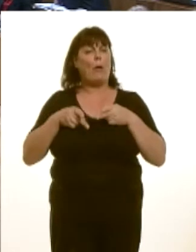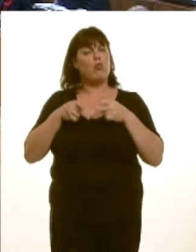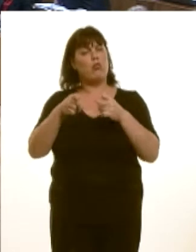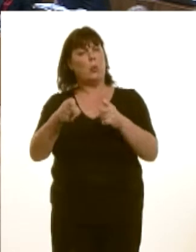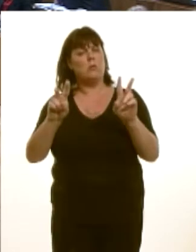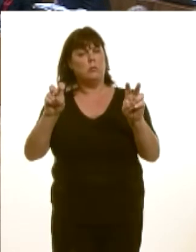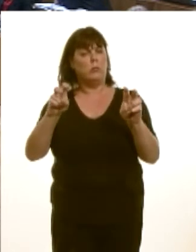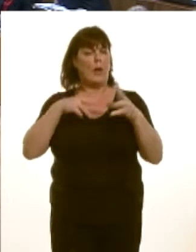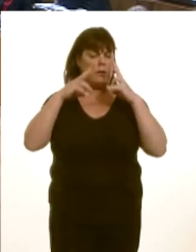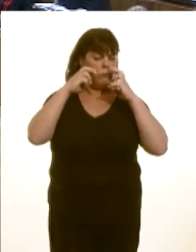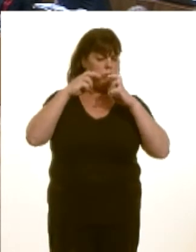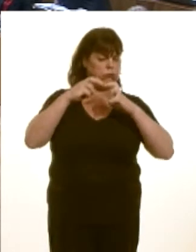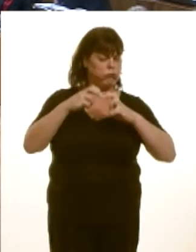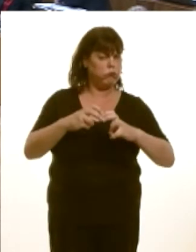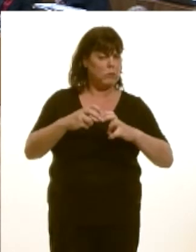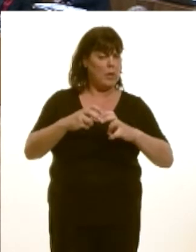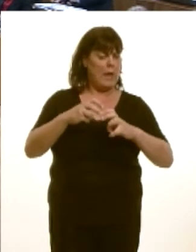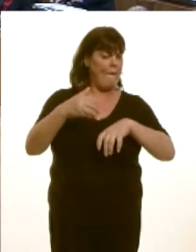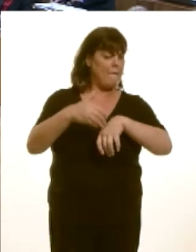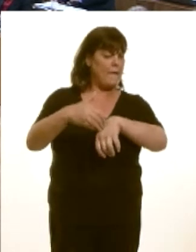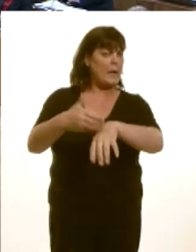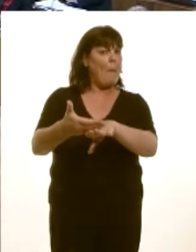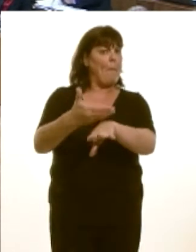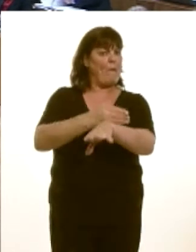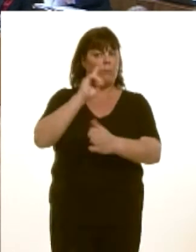Lindsay Whittle: First Minister, Associated British Ports has already warned that the